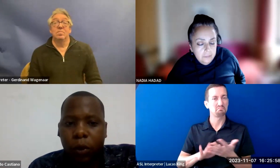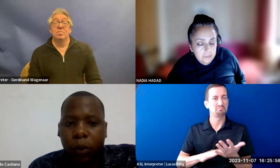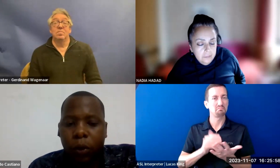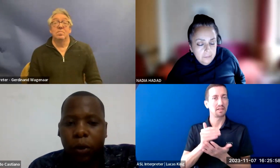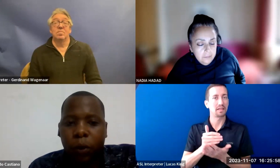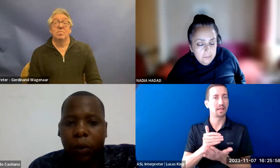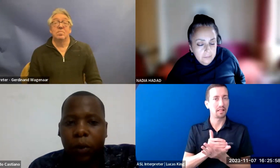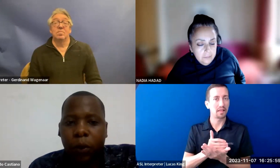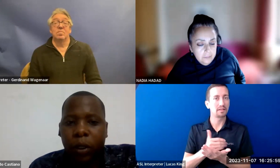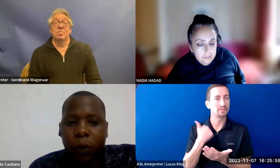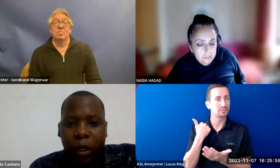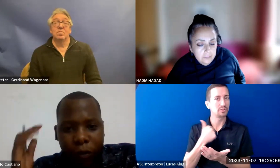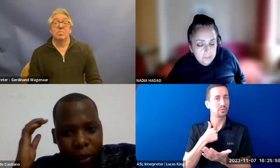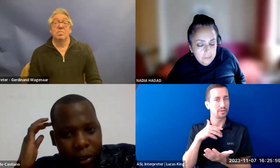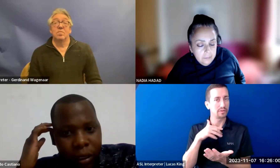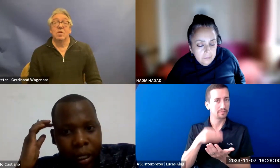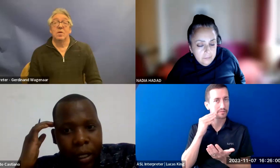that we have learned.